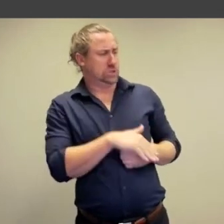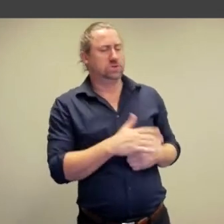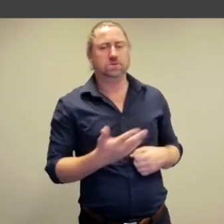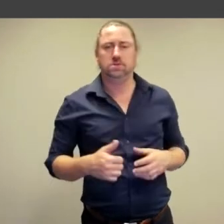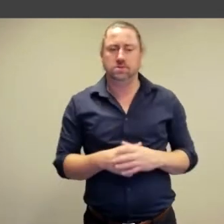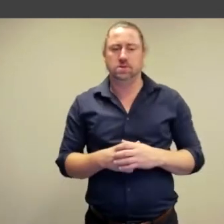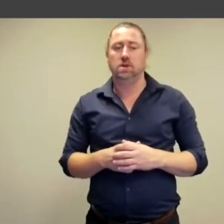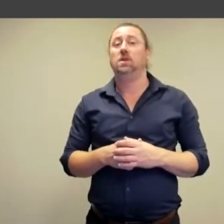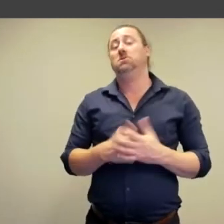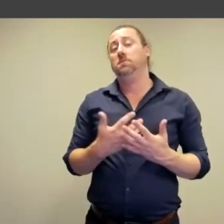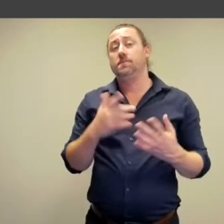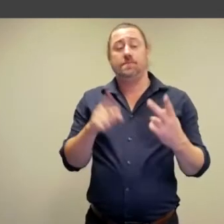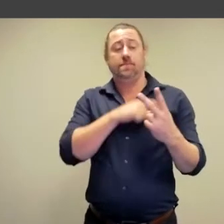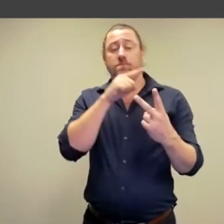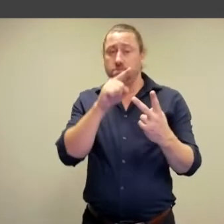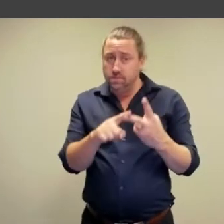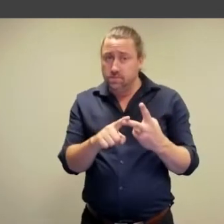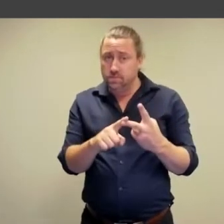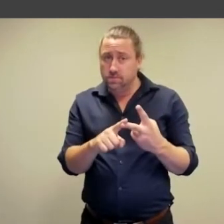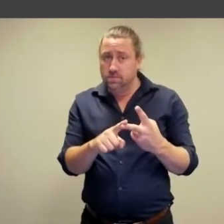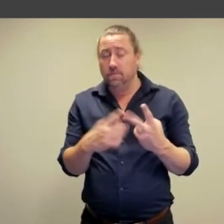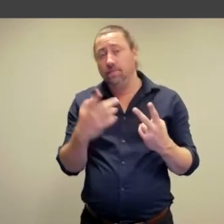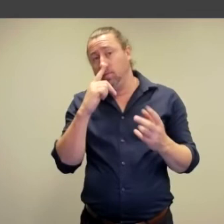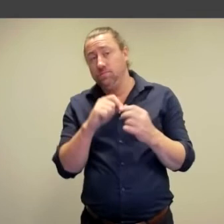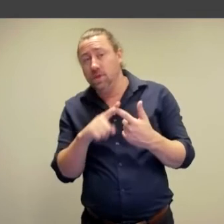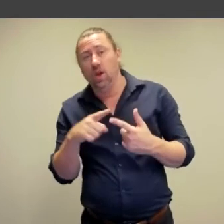explanation for this is the fact that of